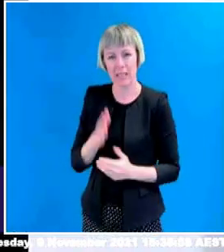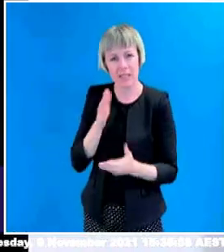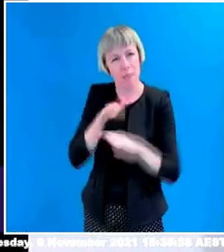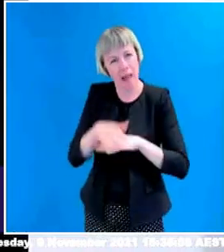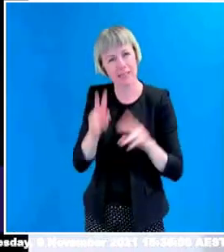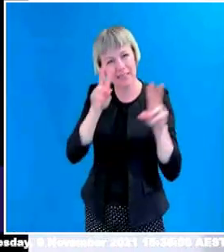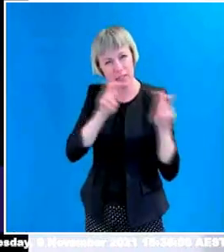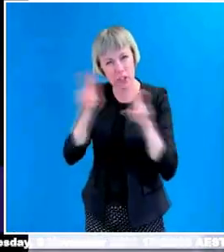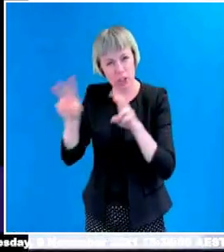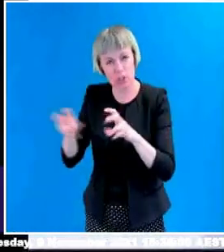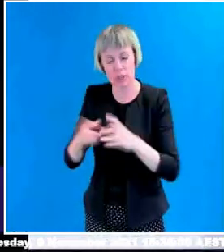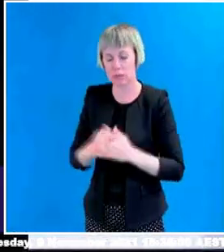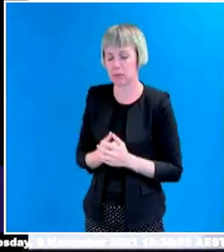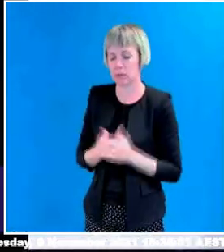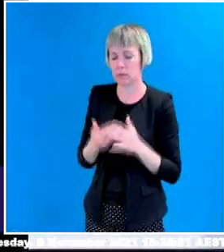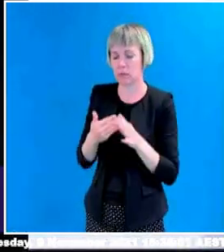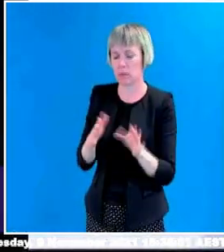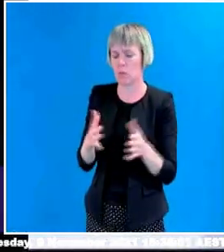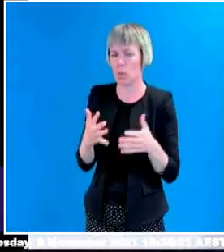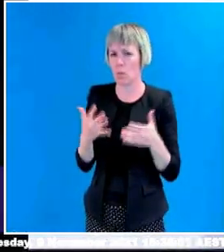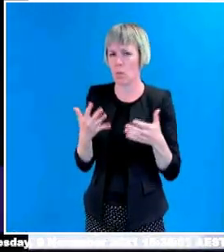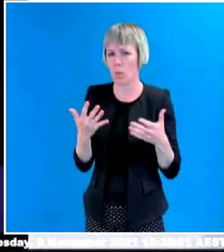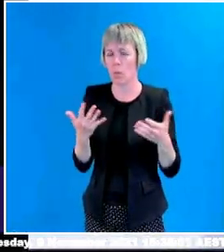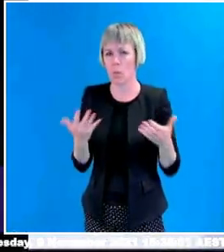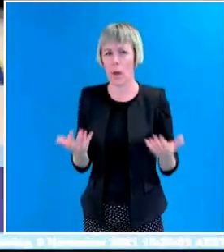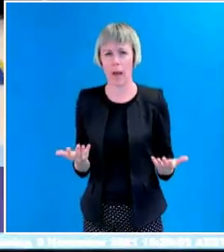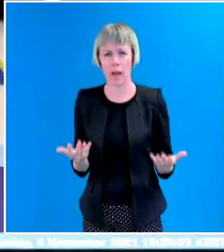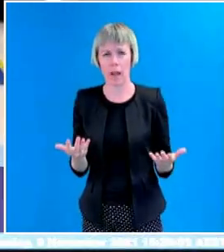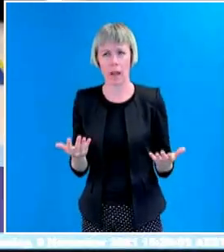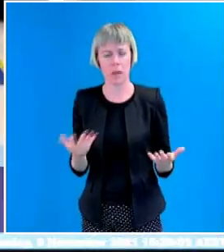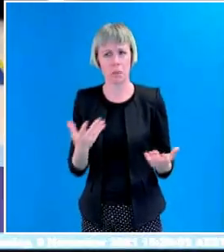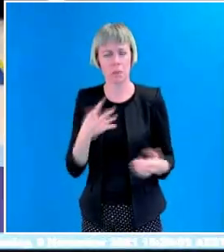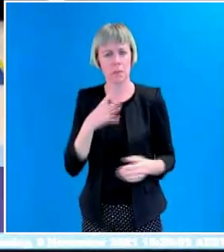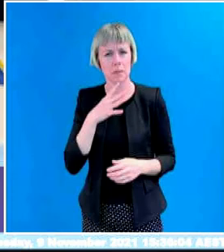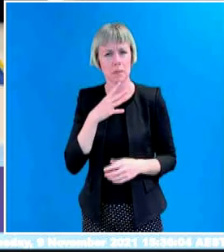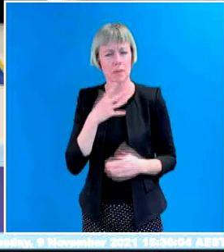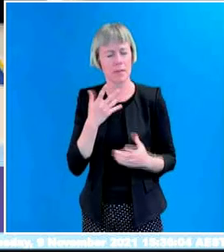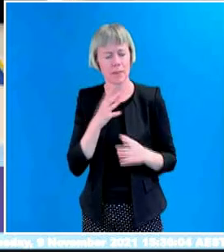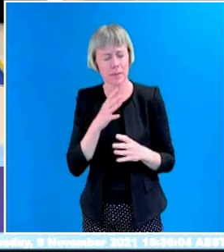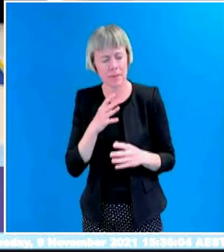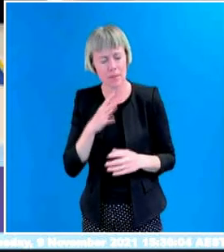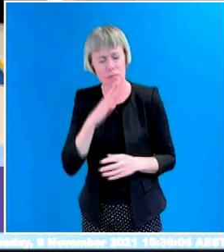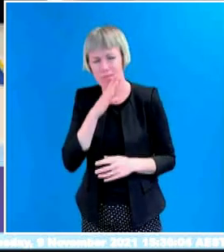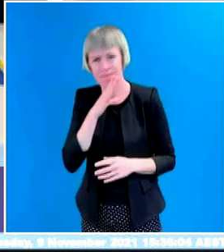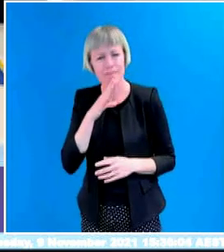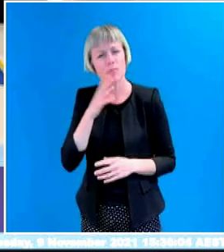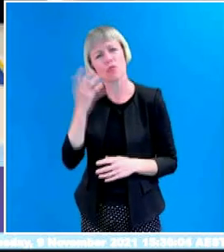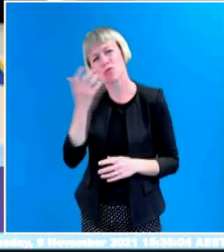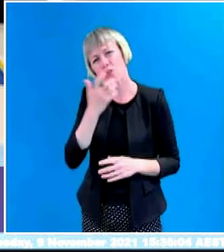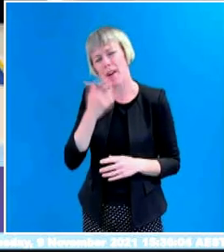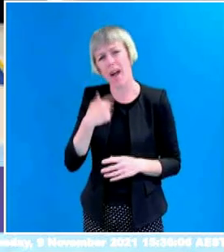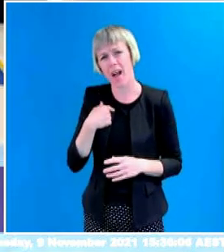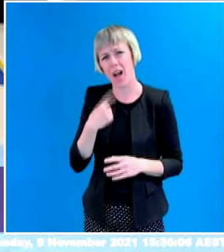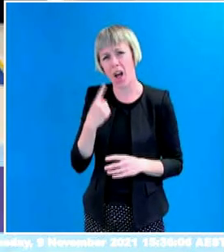Well, I'm not sure --- sorry, I suspect I'm fundamentally missing the